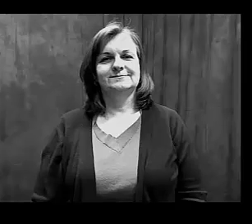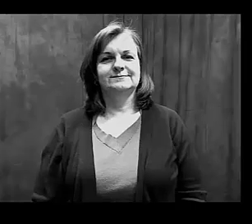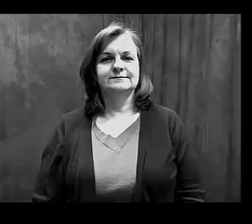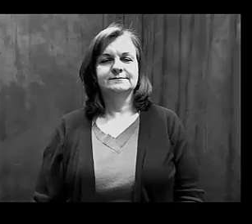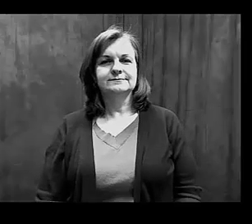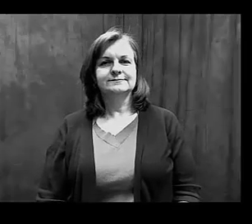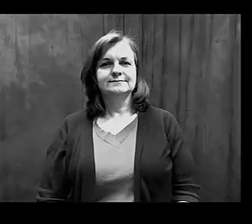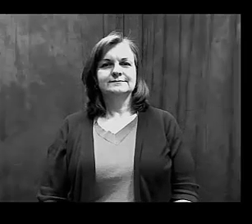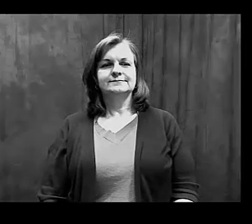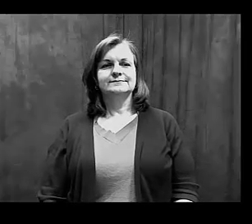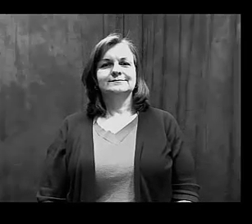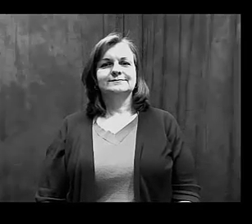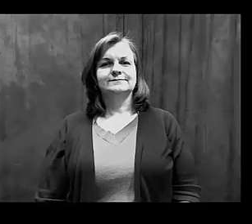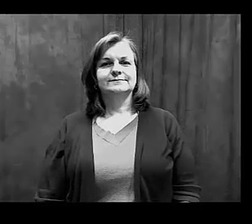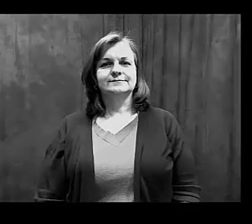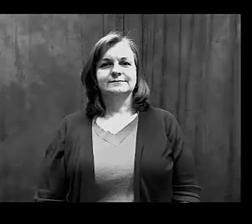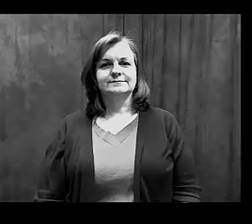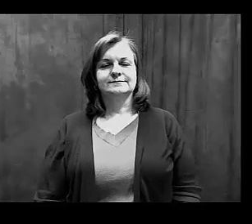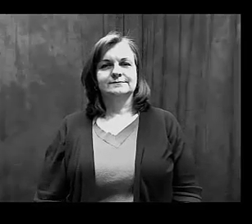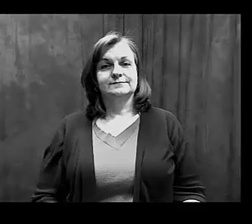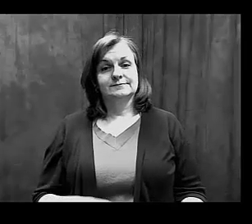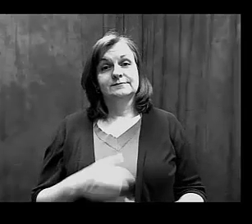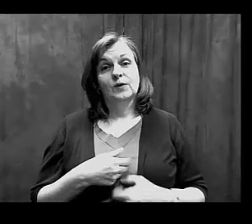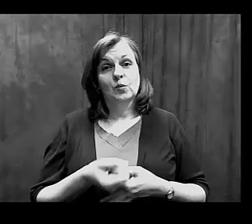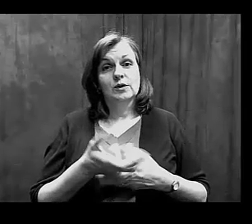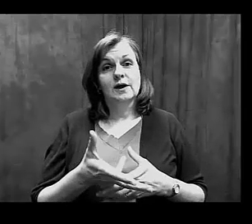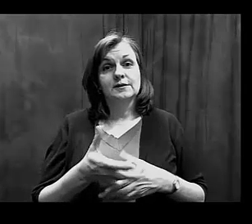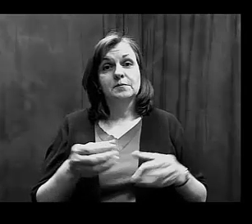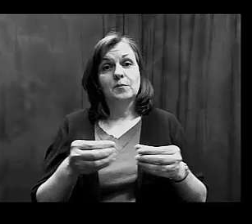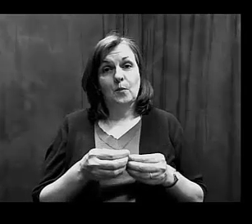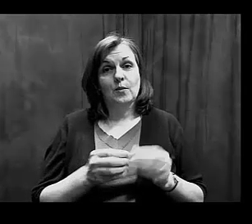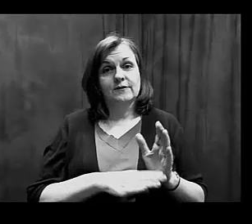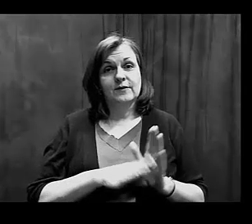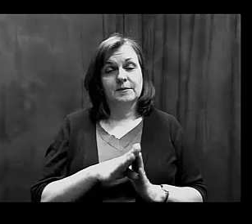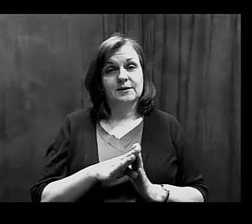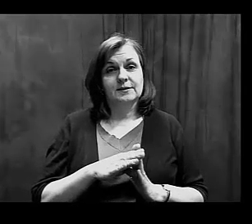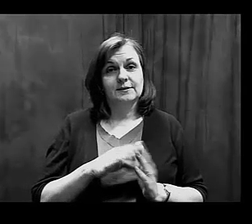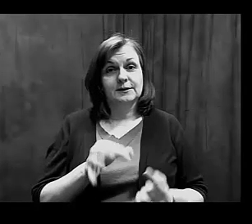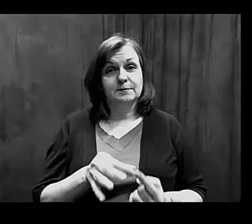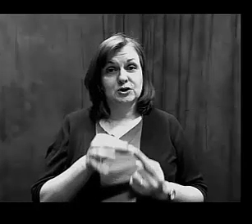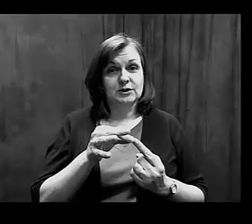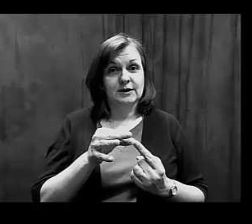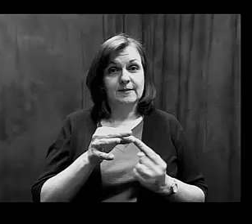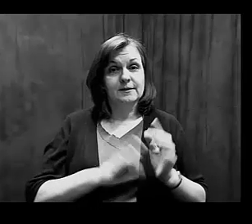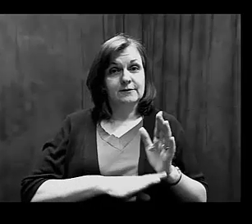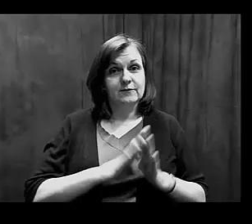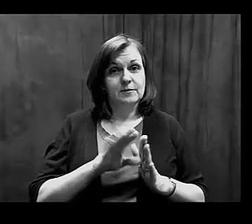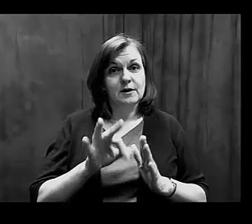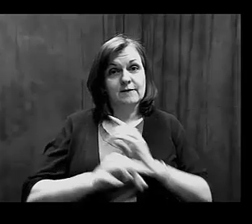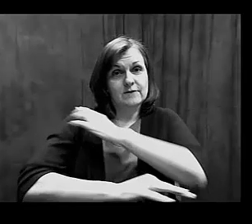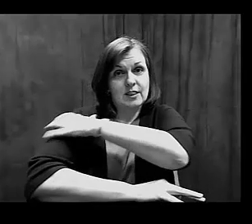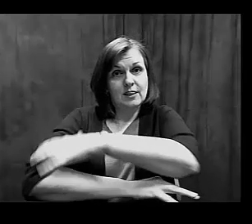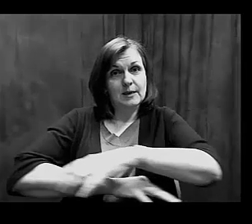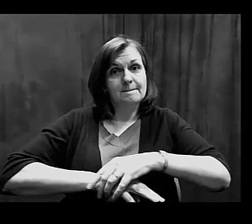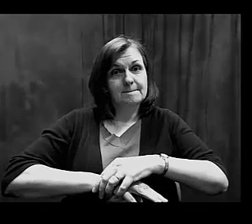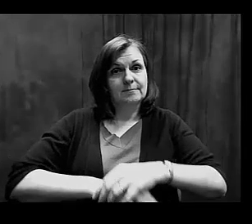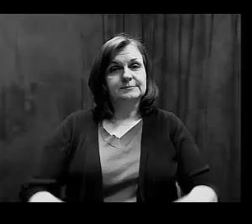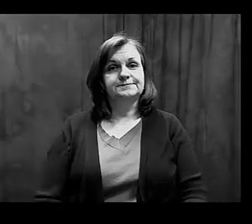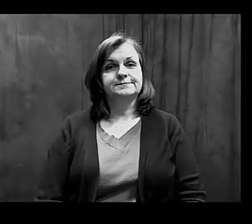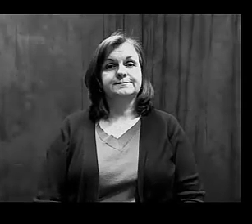[continued from Devo_Morphogens] We're going to cause further development -- in particular the development of a limb now in